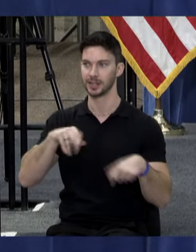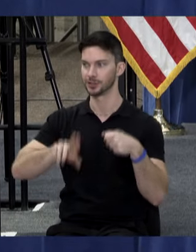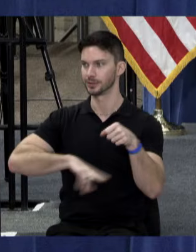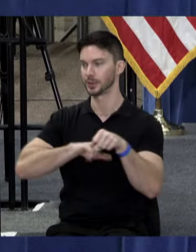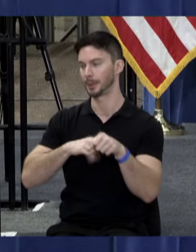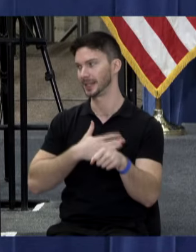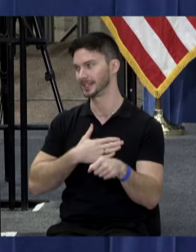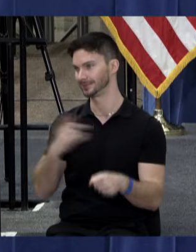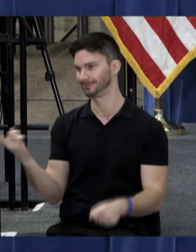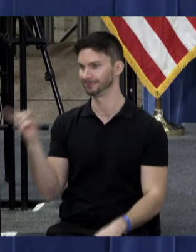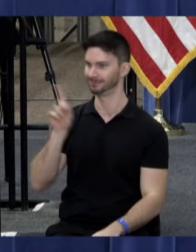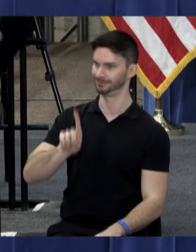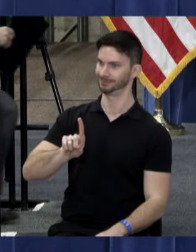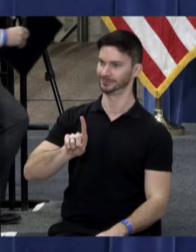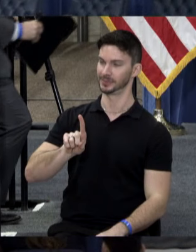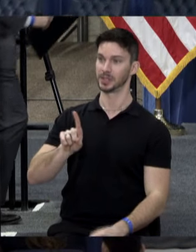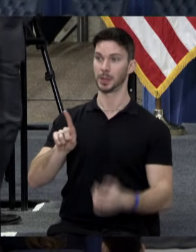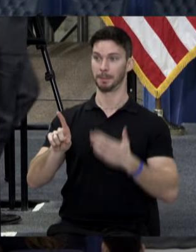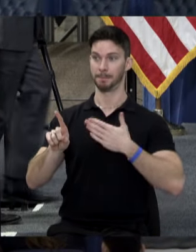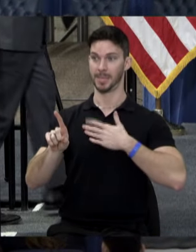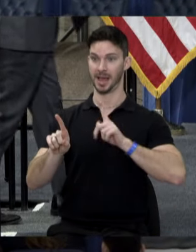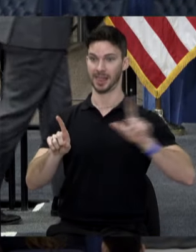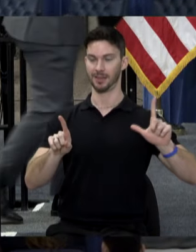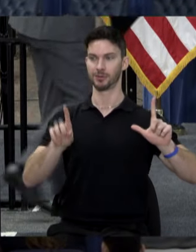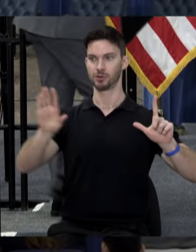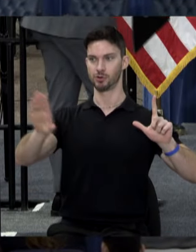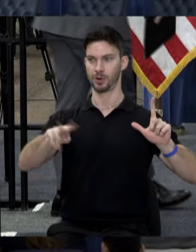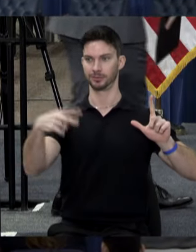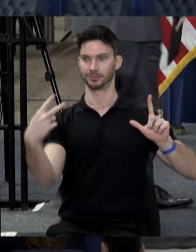On my left, your right, is Barbara Merrill.